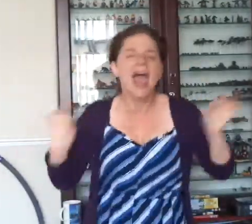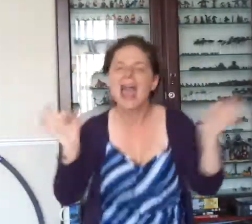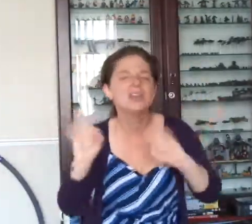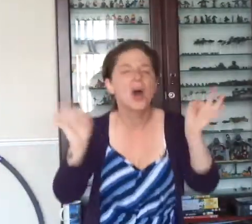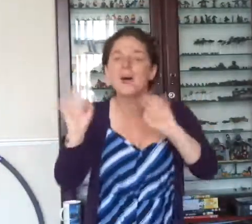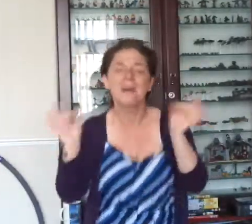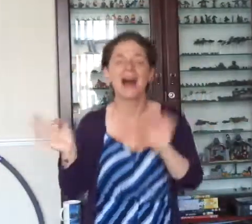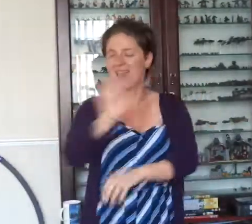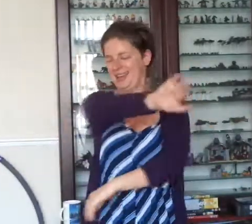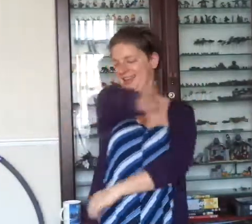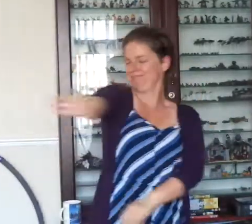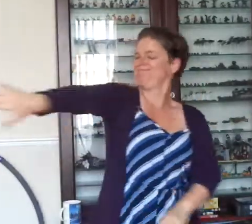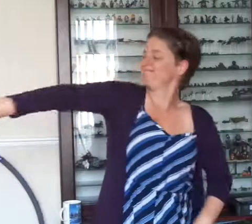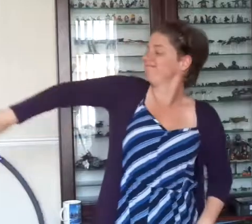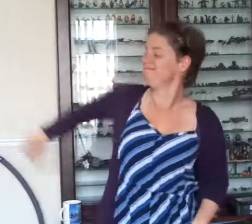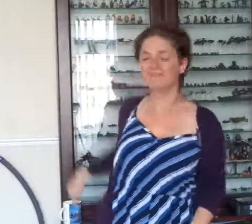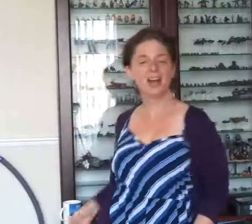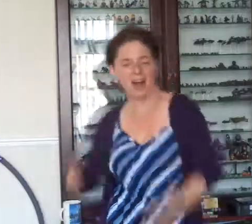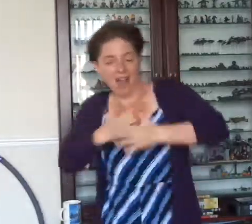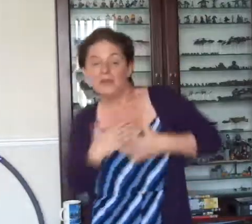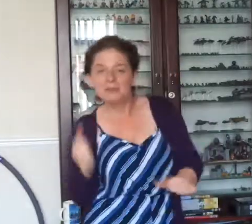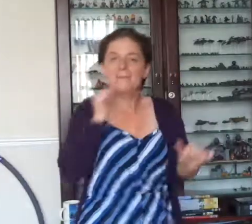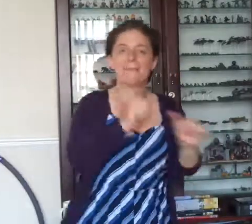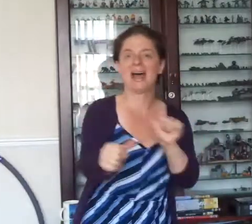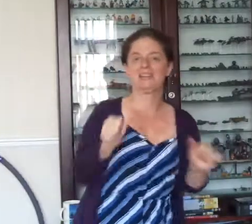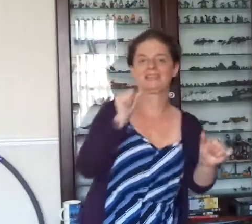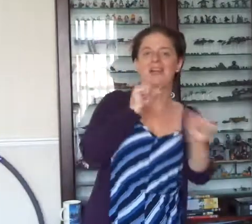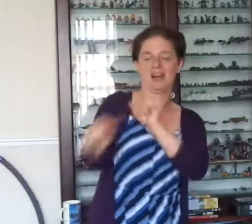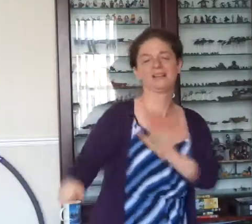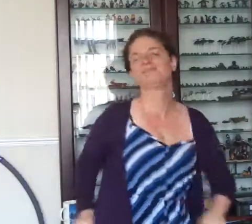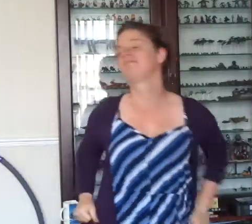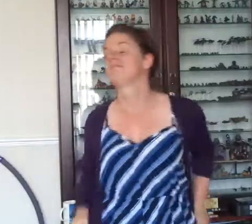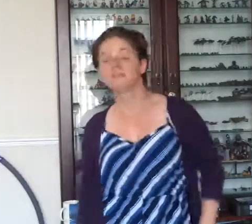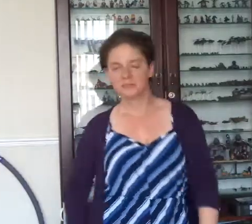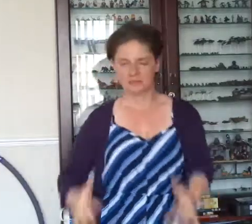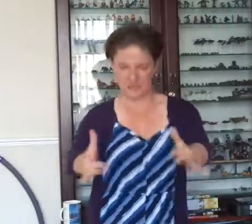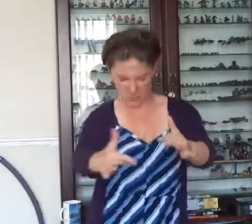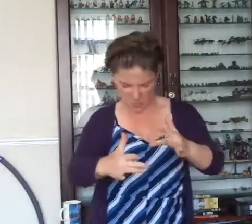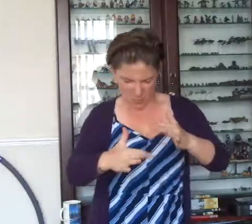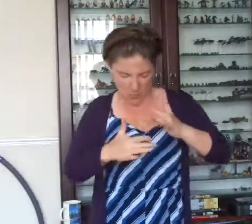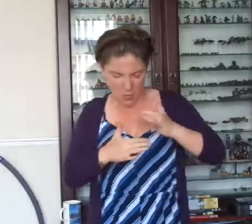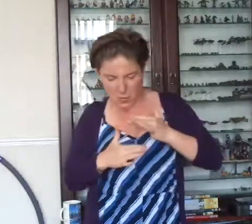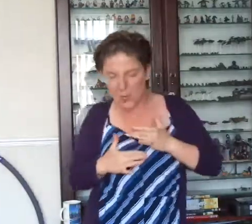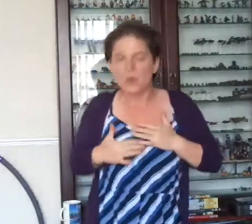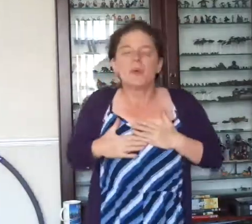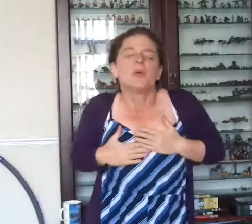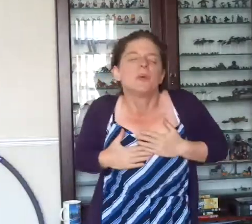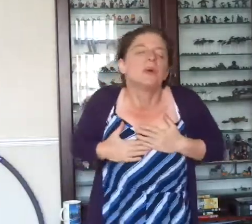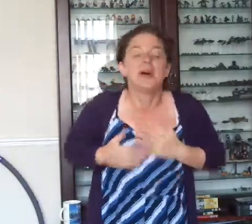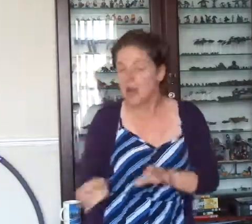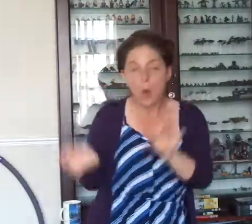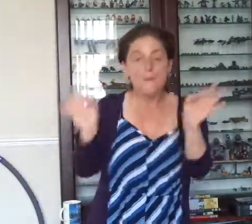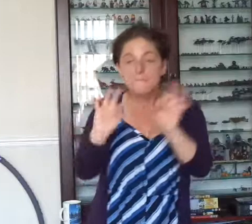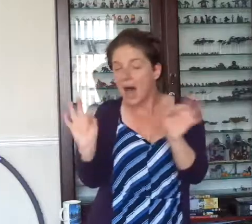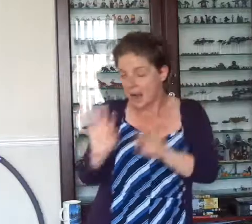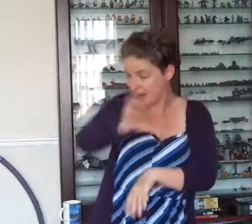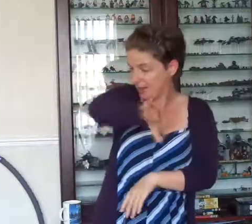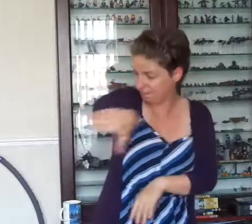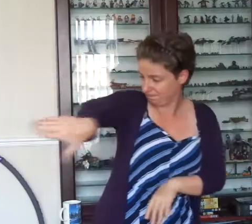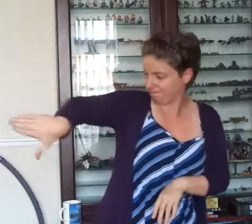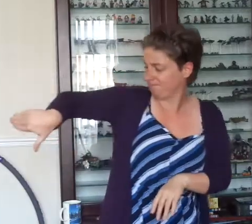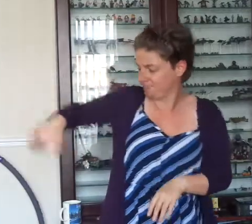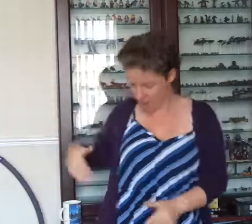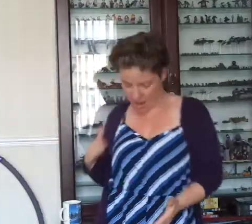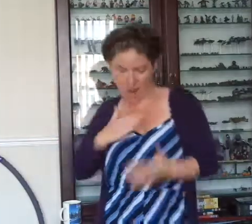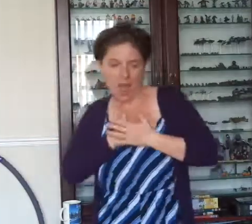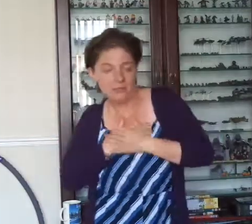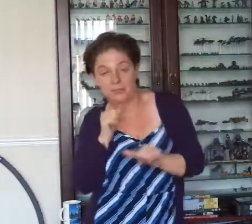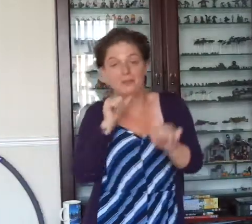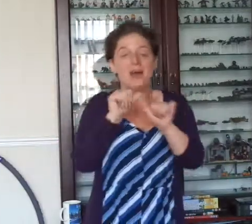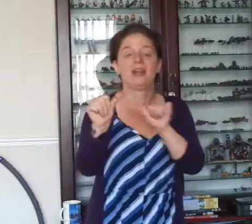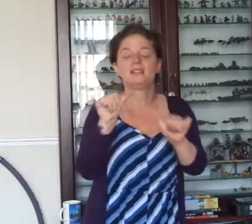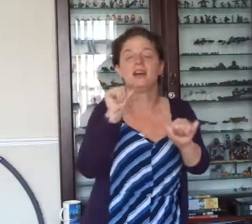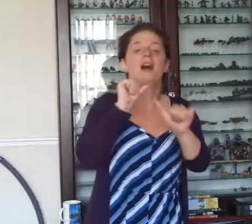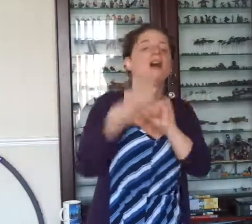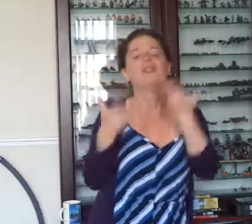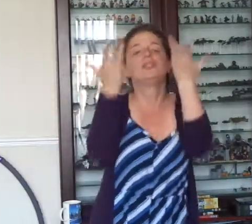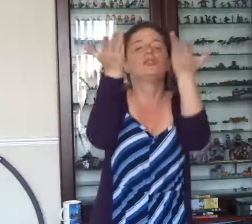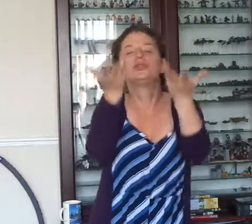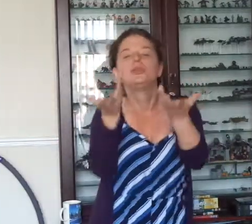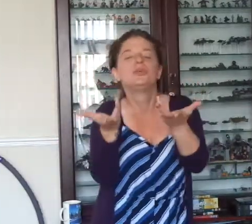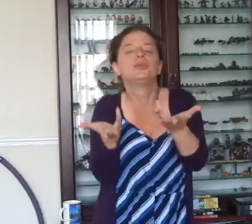Ain't nobody Loves me better Ain't nobody Loves me better than you